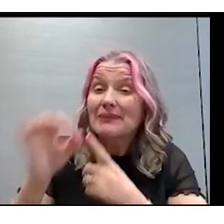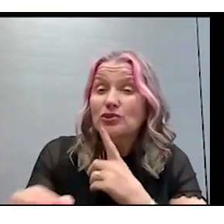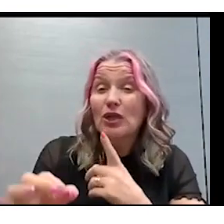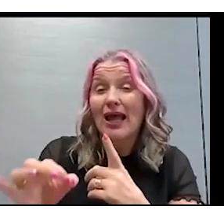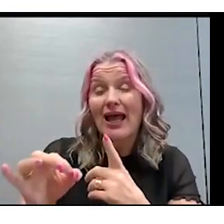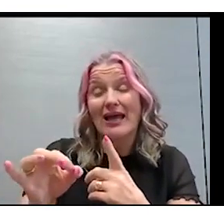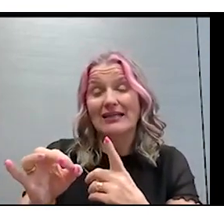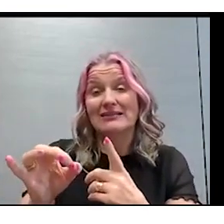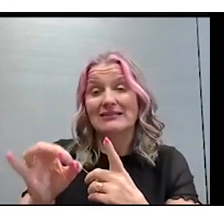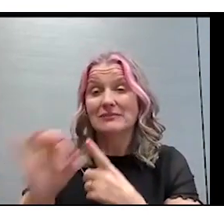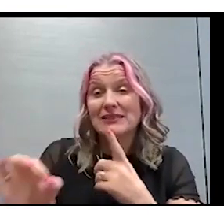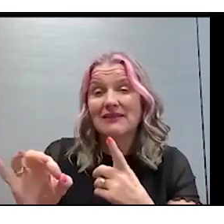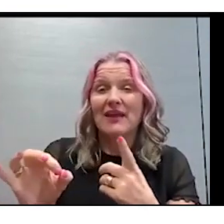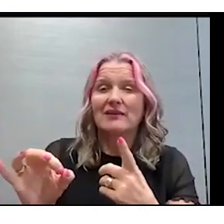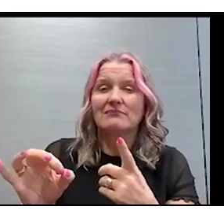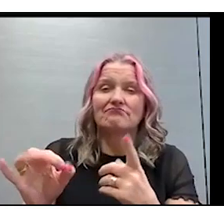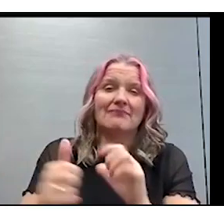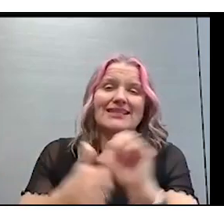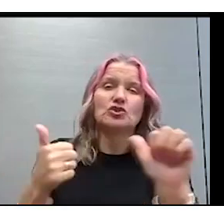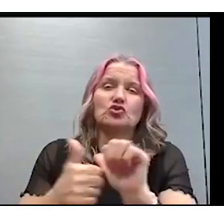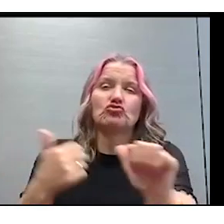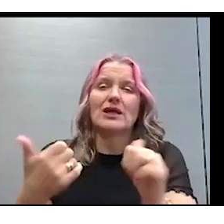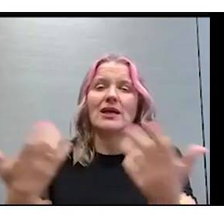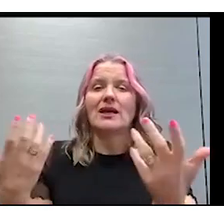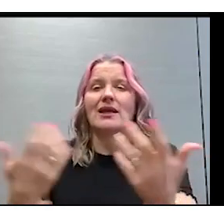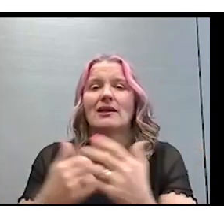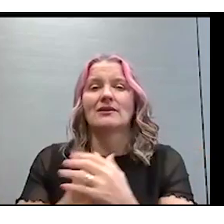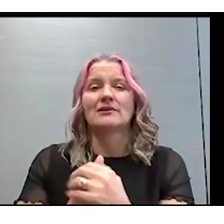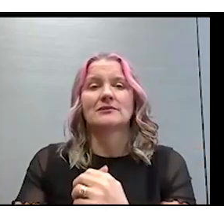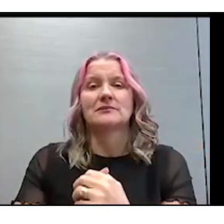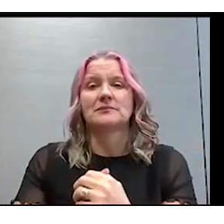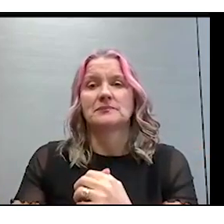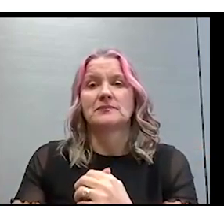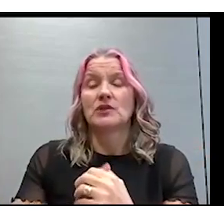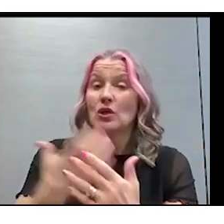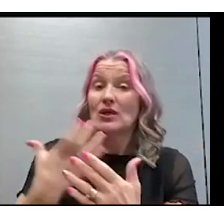industry, let's say don't know pharmaceutics, you need to ensure that the people who have